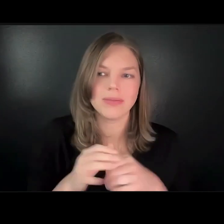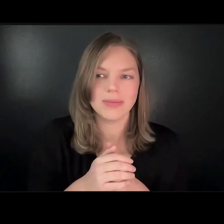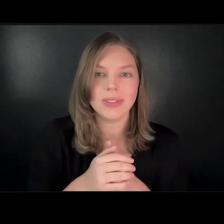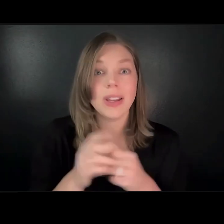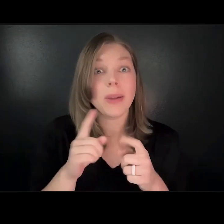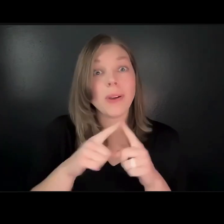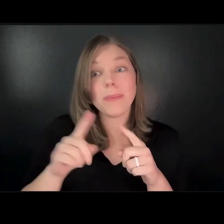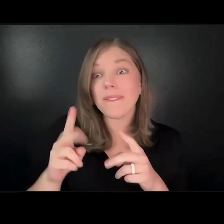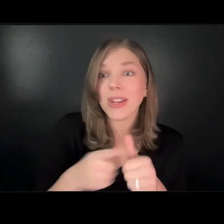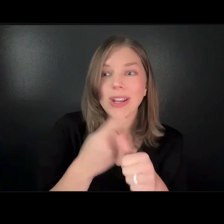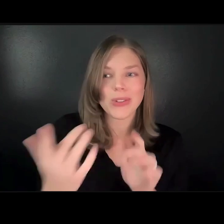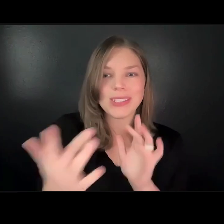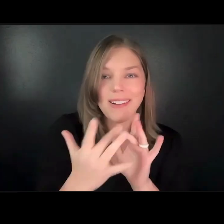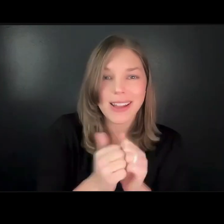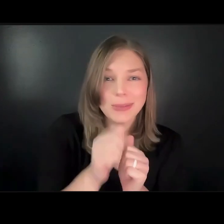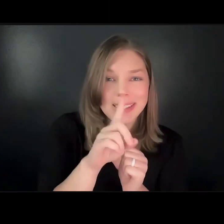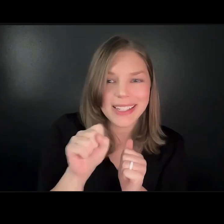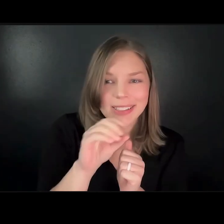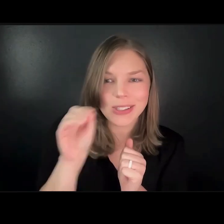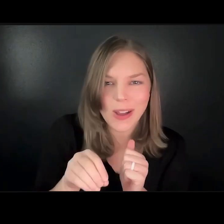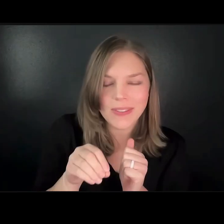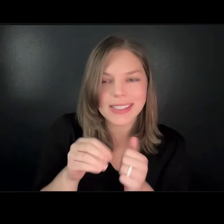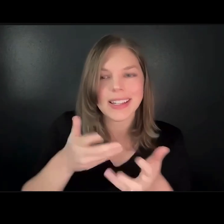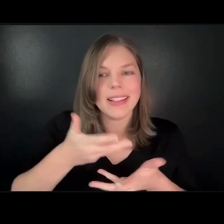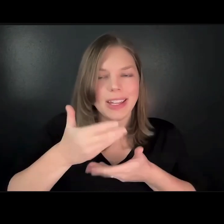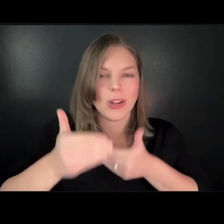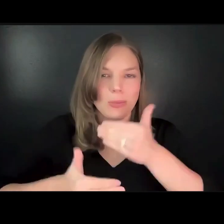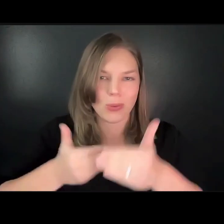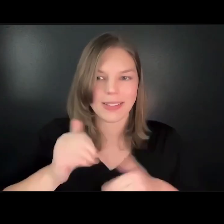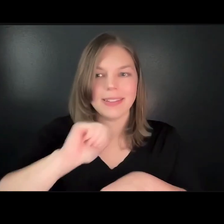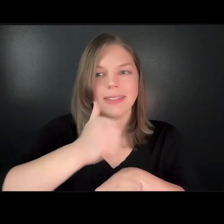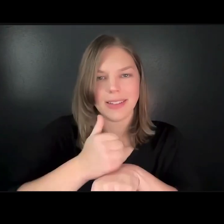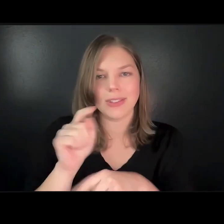plays an integral role from the very first contact with the disability service office,